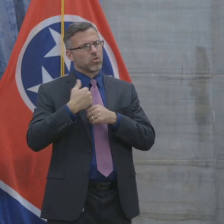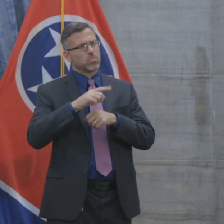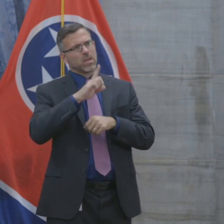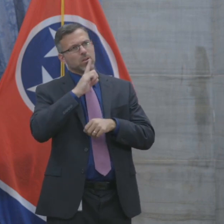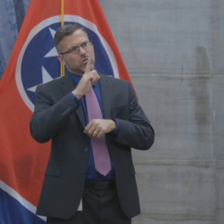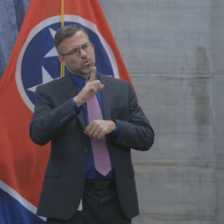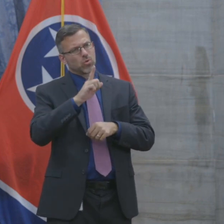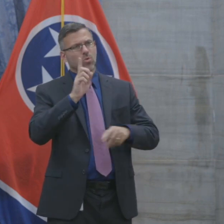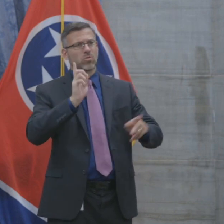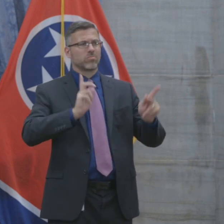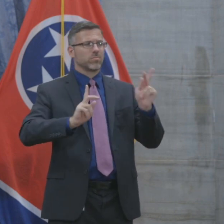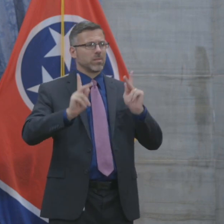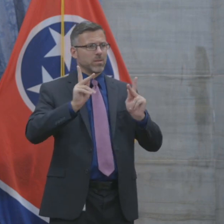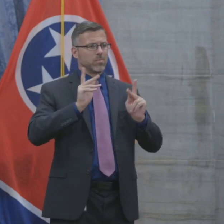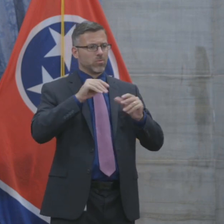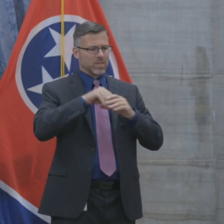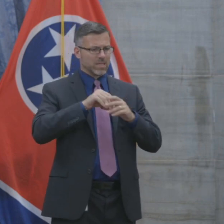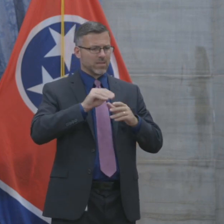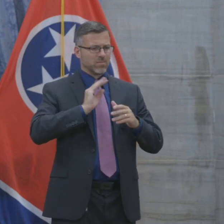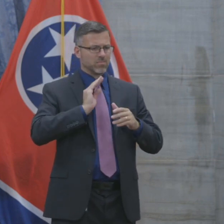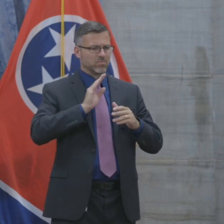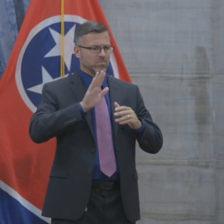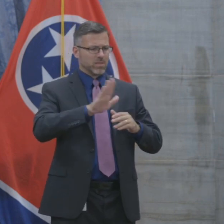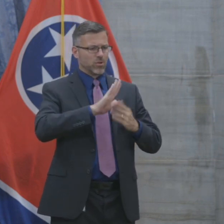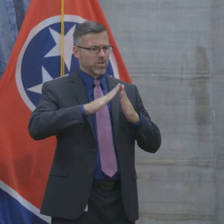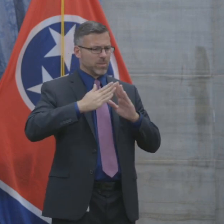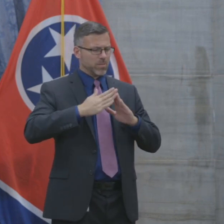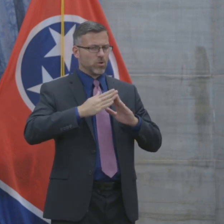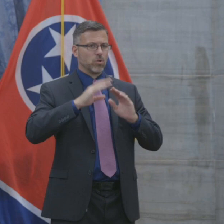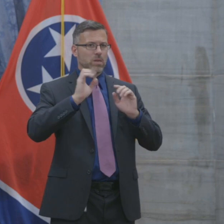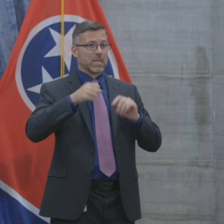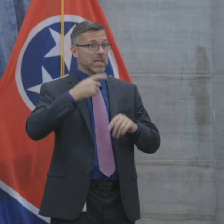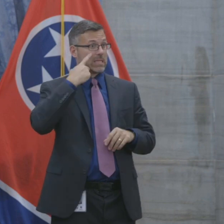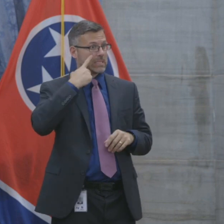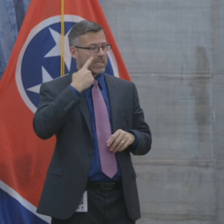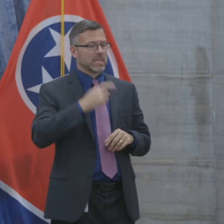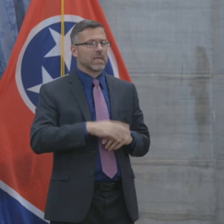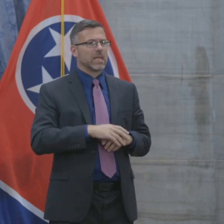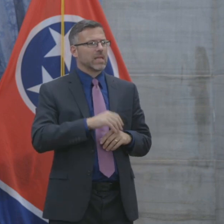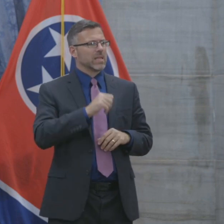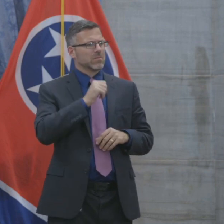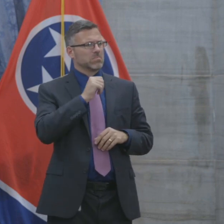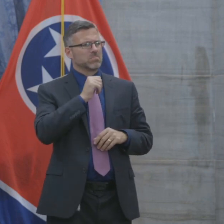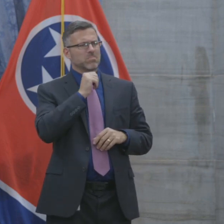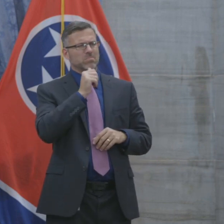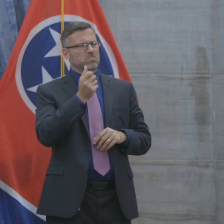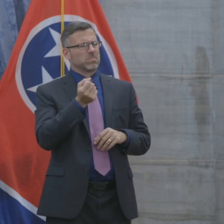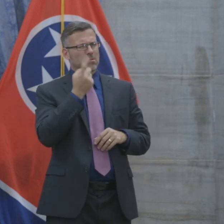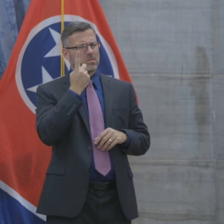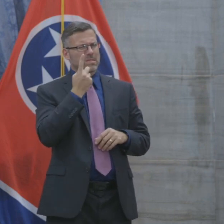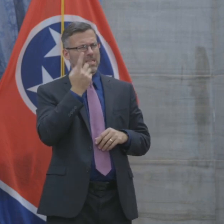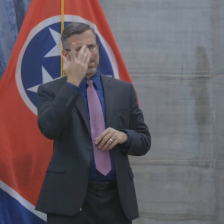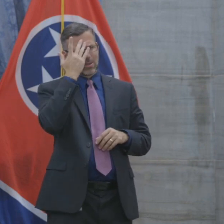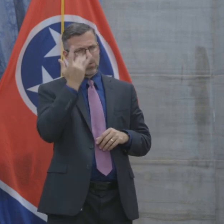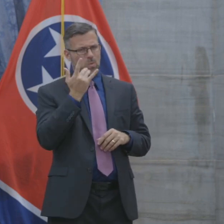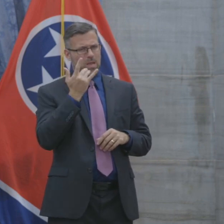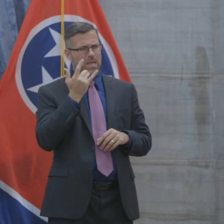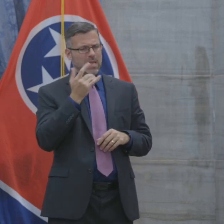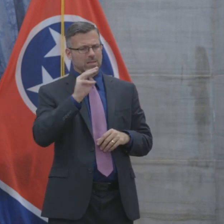I believe that will 650 or so fans but no reporters were allowed so they could see, you know, how the game was being